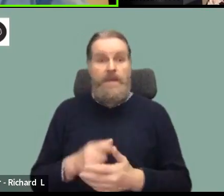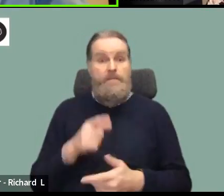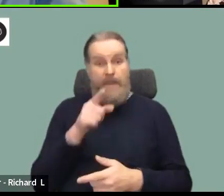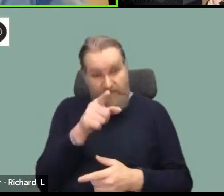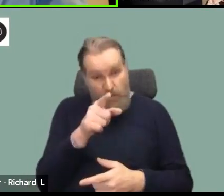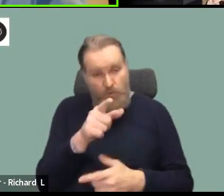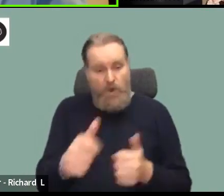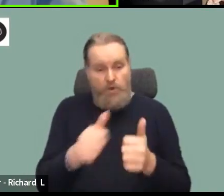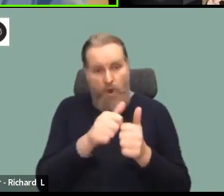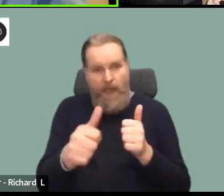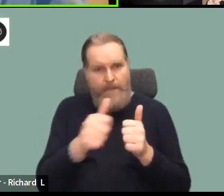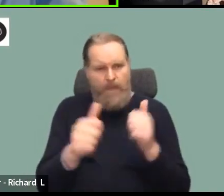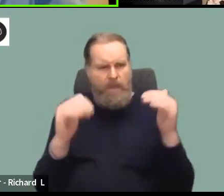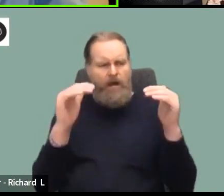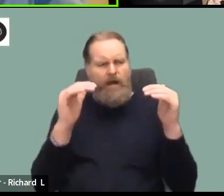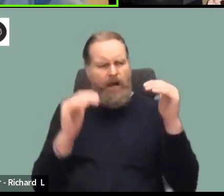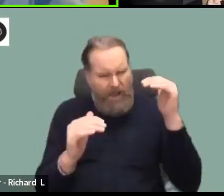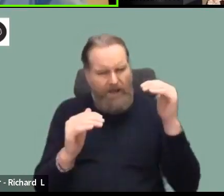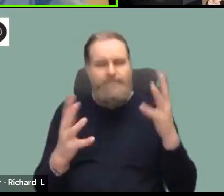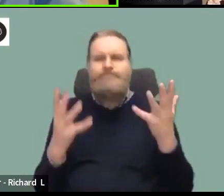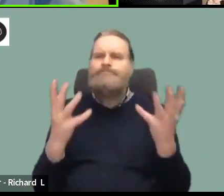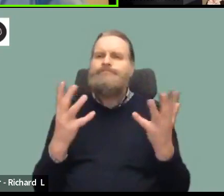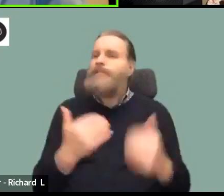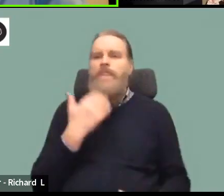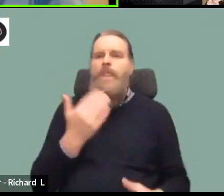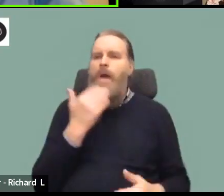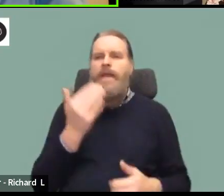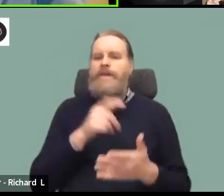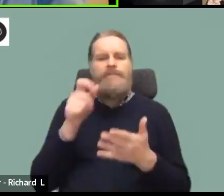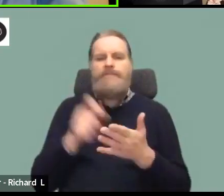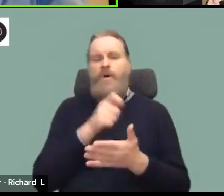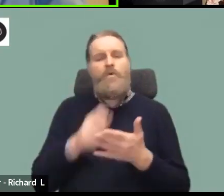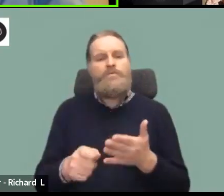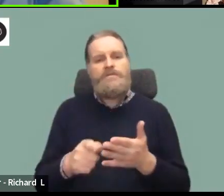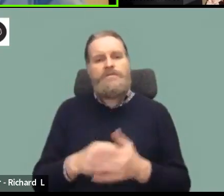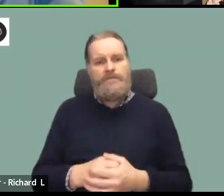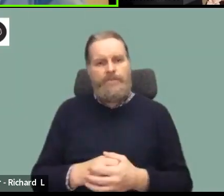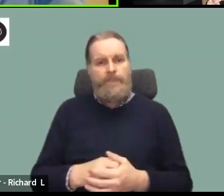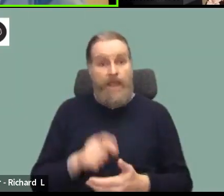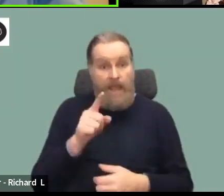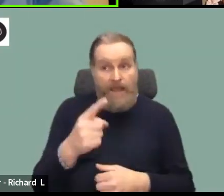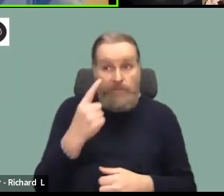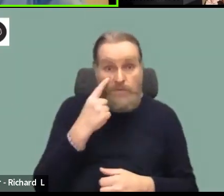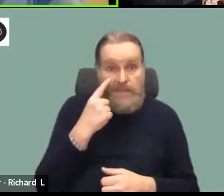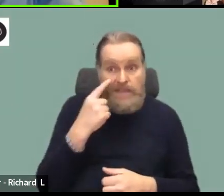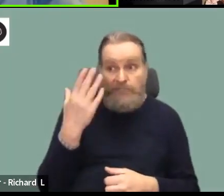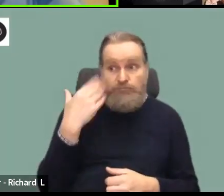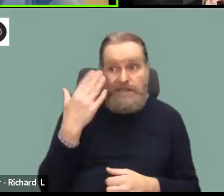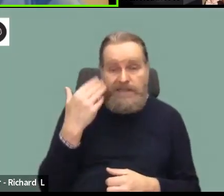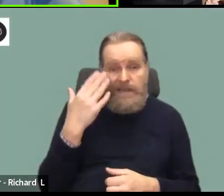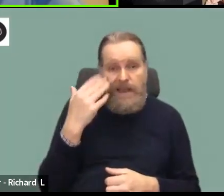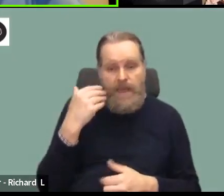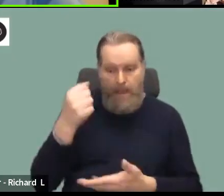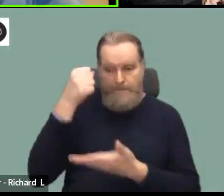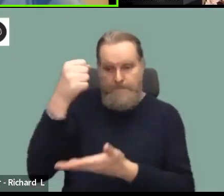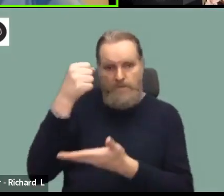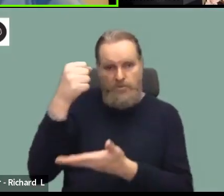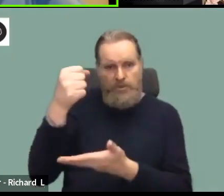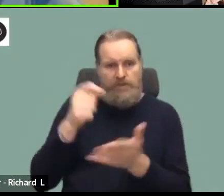improvising got close. se. And you think again now And you think again now people. will have will have seen Jeremy had state have seen Jeremy had statement and think is even more.